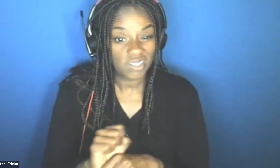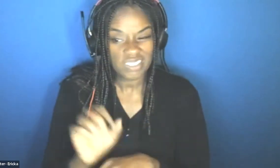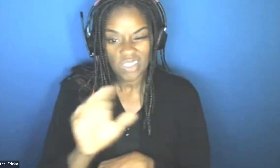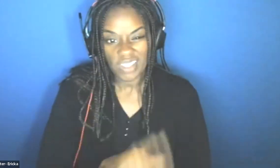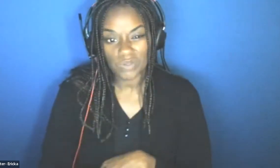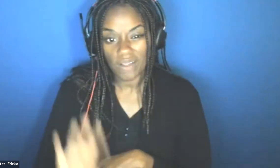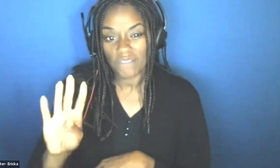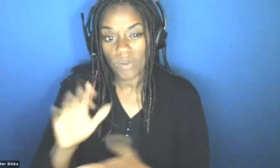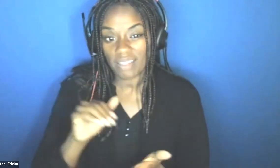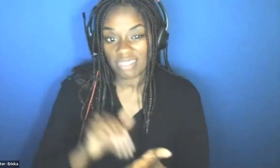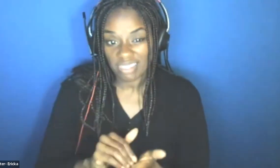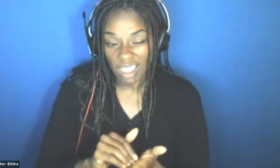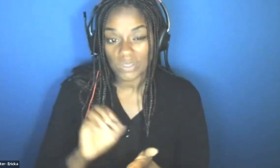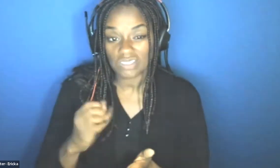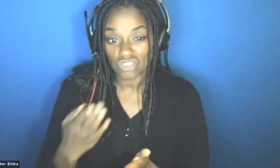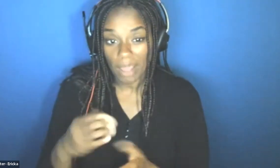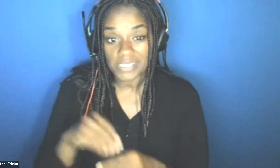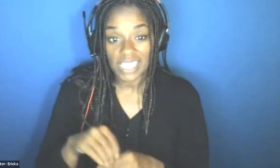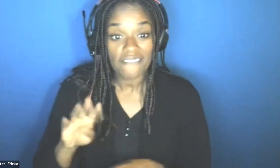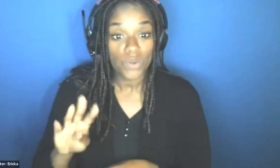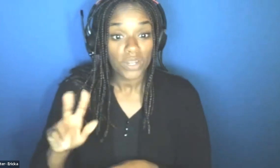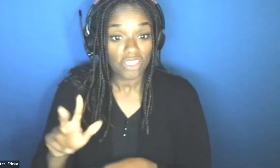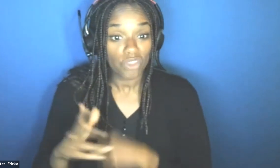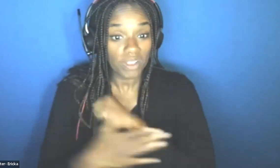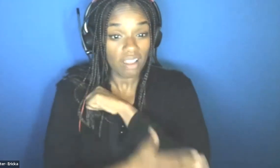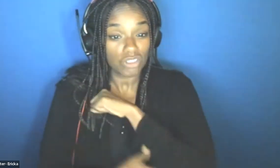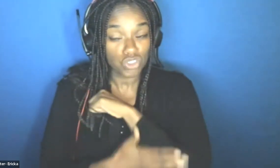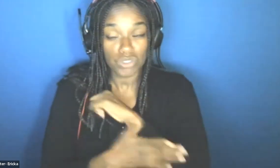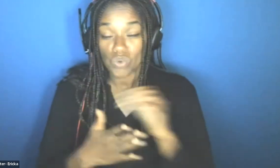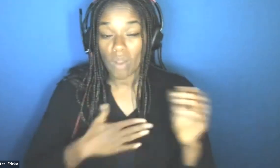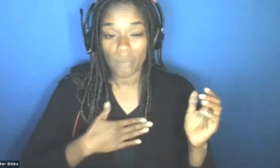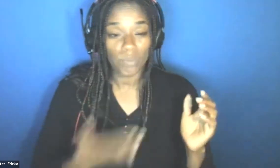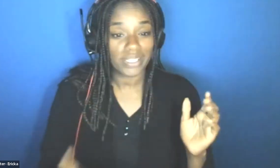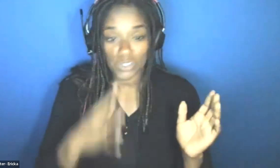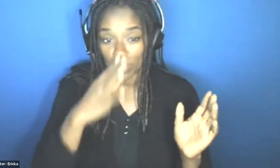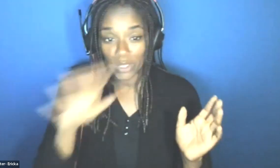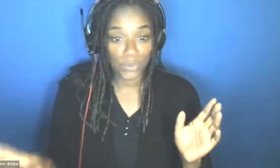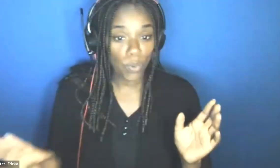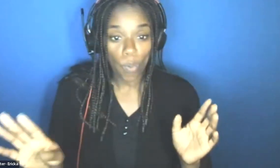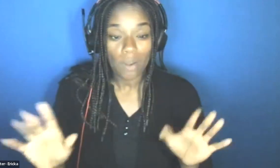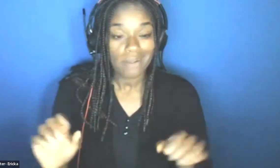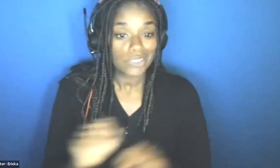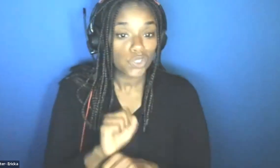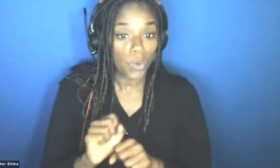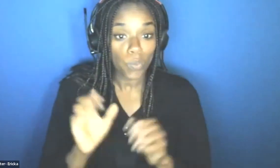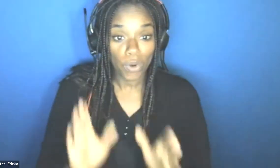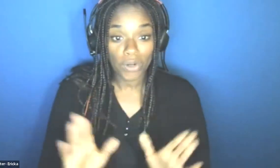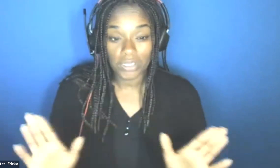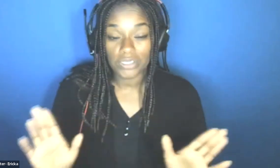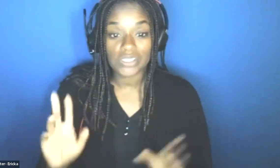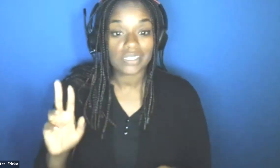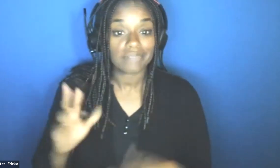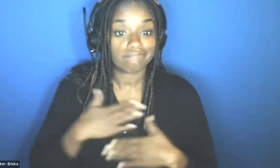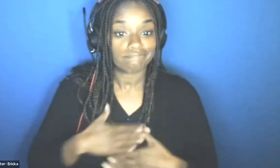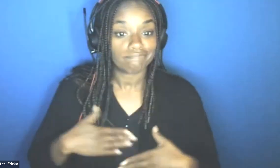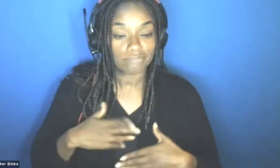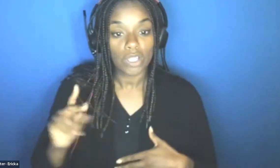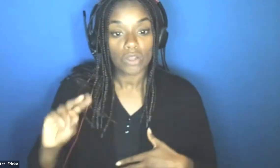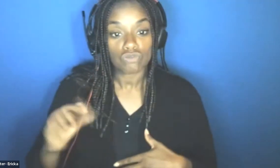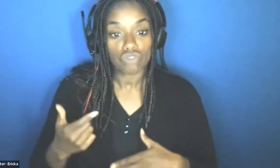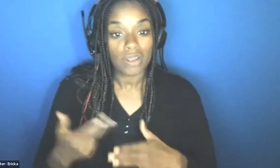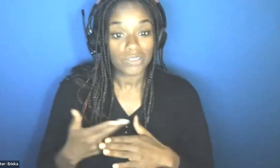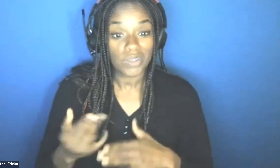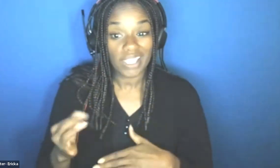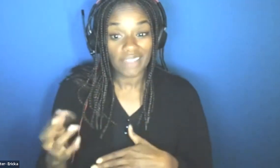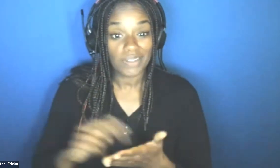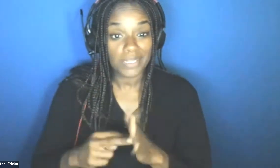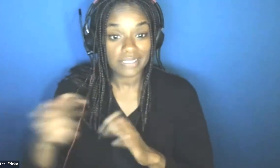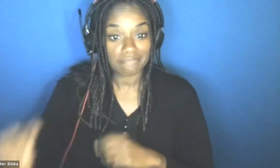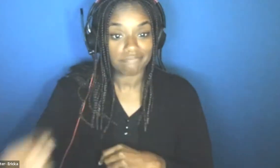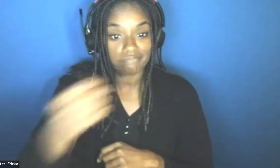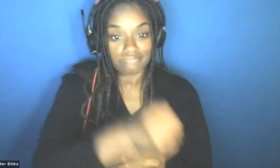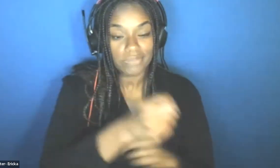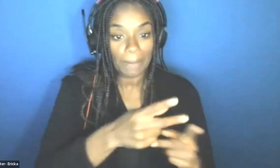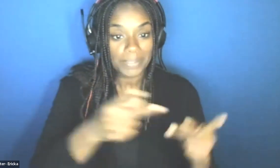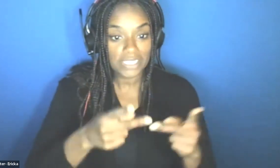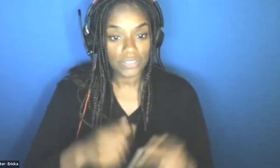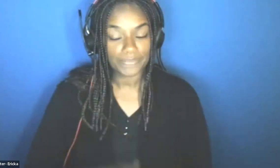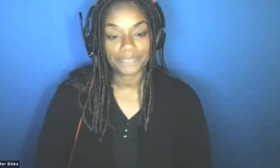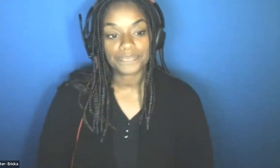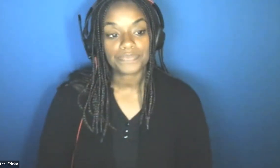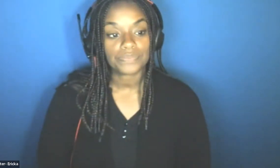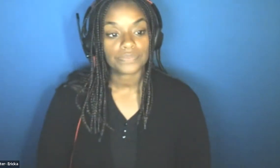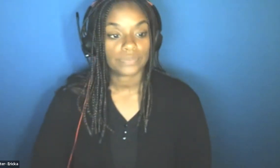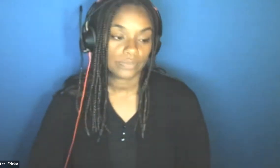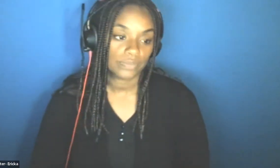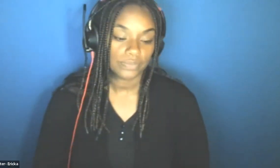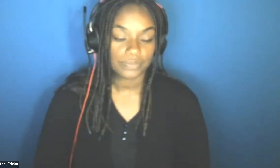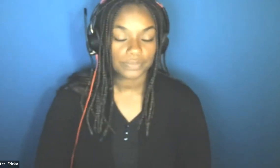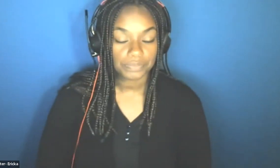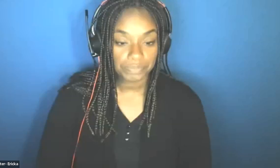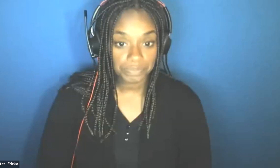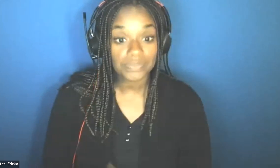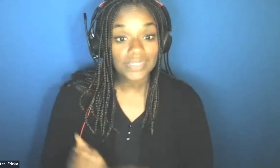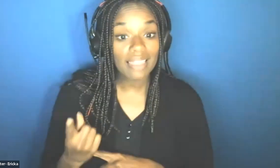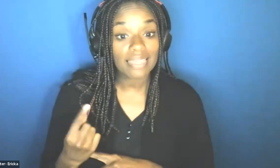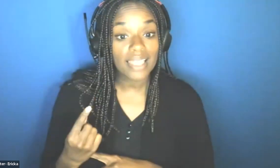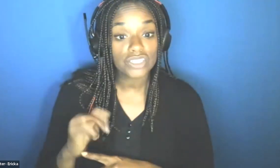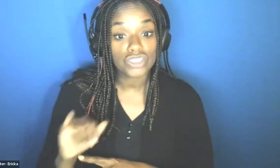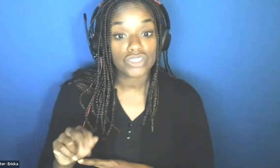That 9% of more than 45,000 employers worldwide were eliminating job screening or drug tests as an incentive to attract and retain in-demand talent.